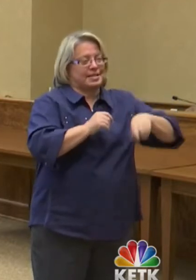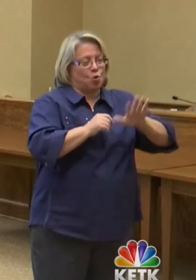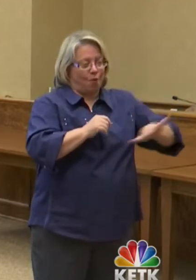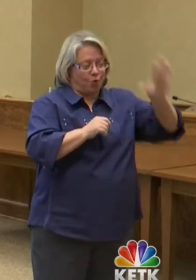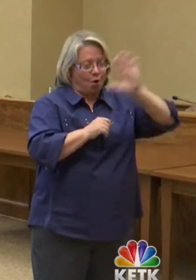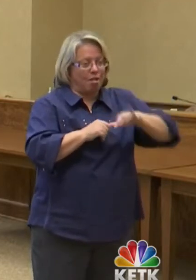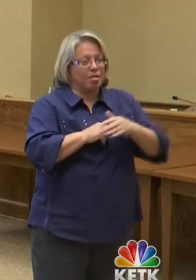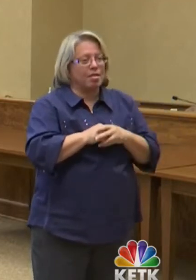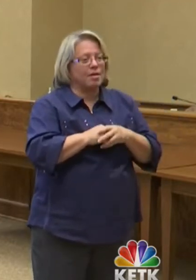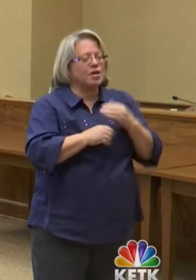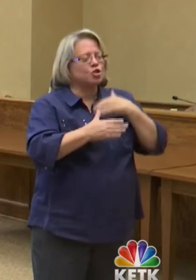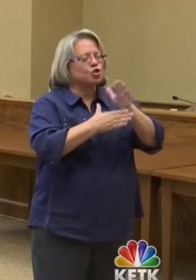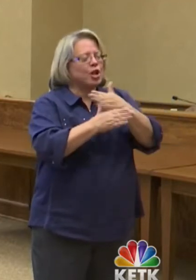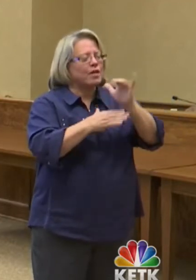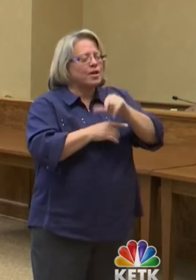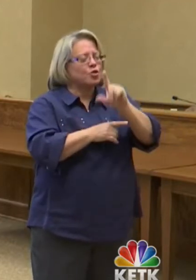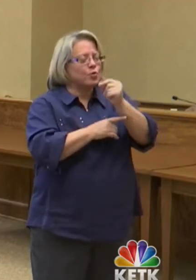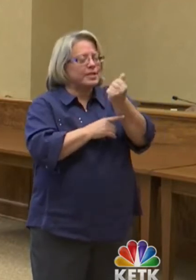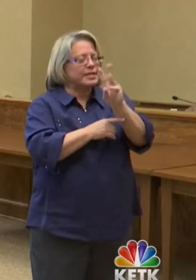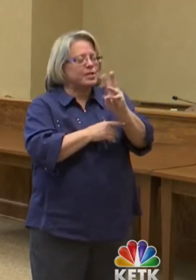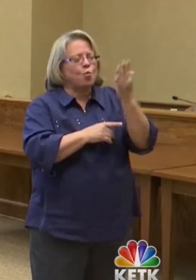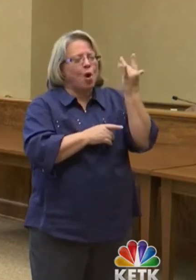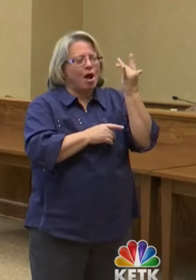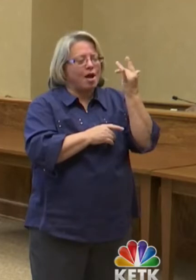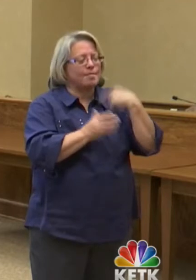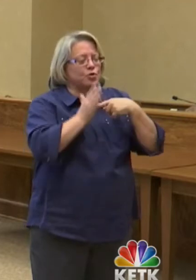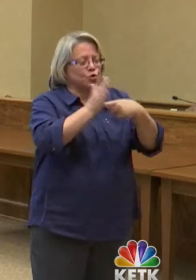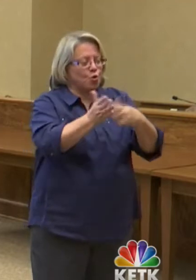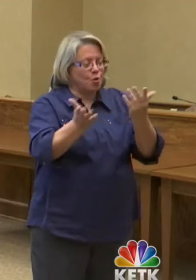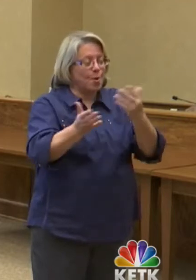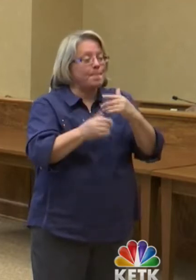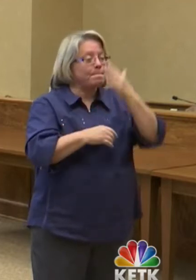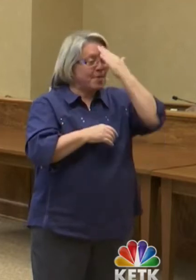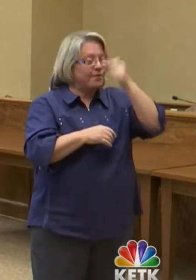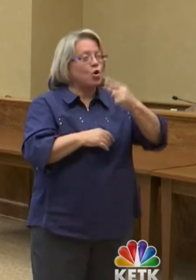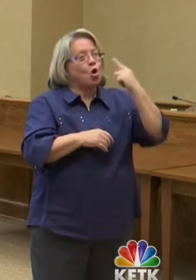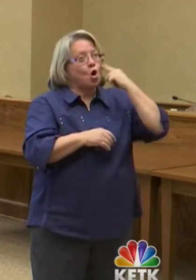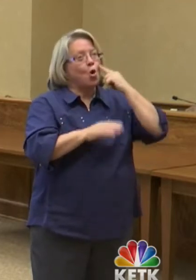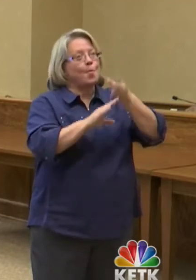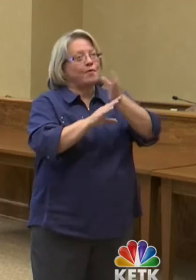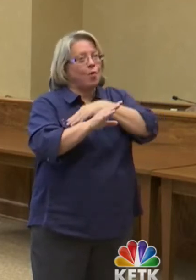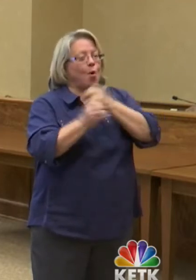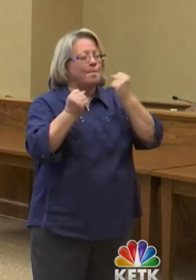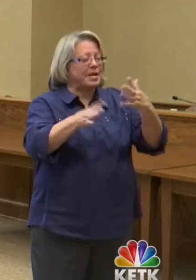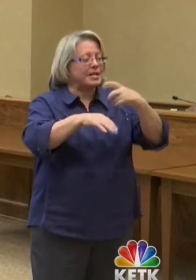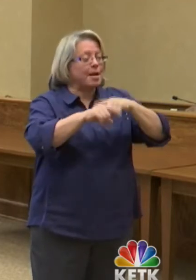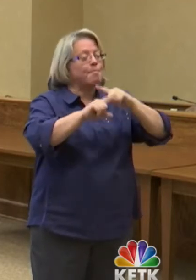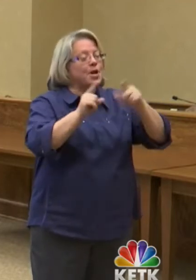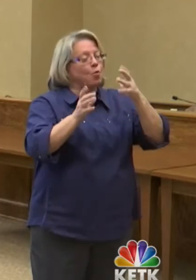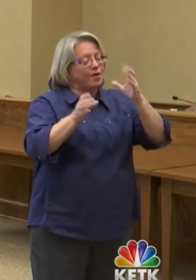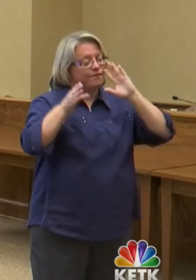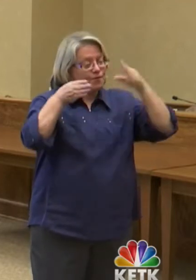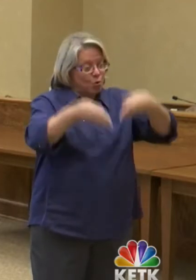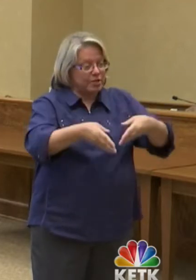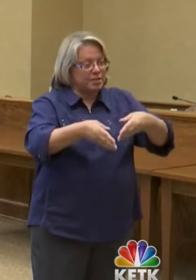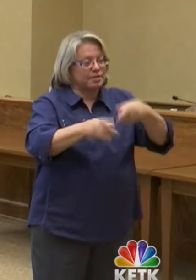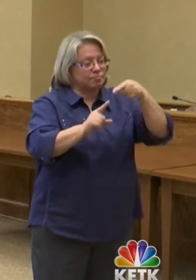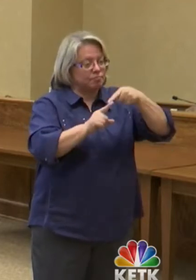DETERMINANTS OF THIS USE OF TOBACCO IS PUT IN 2014 NEARLY 25 PERCENT OF ADULTS IN NORTHEAST TEXAS WERE SMOKERS COMPARED TO 50 PERCENT IN TEXAS